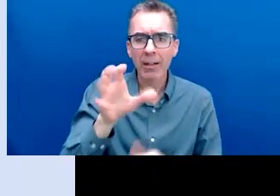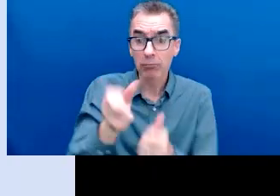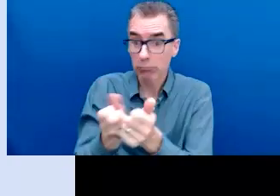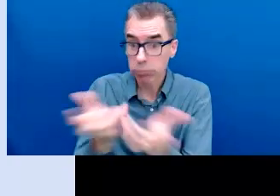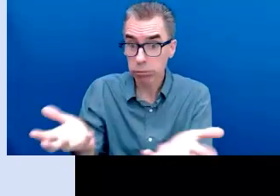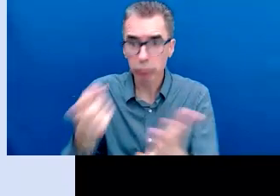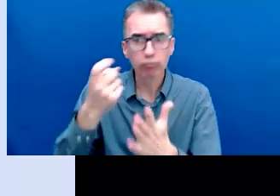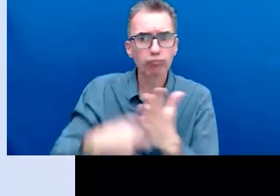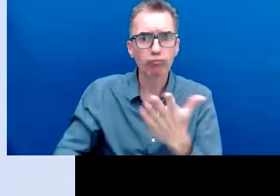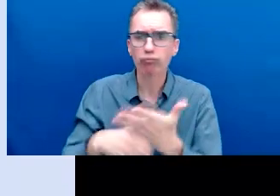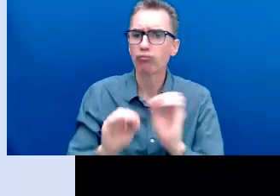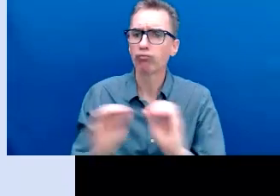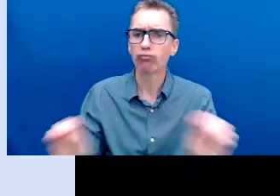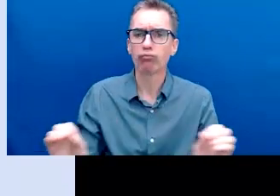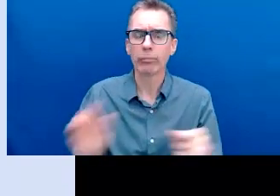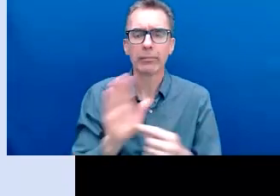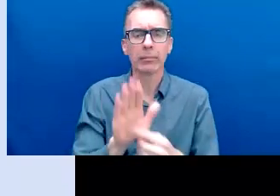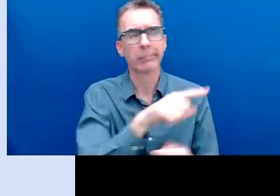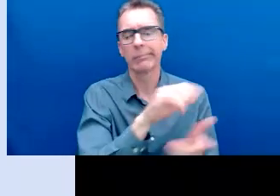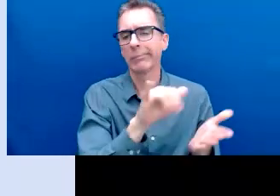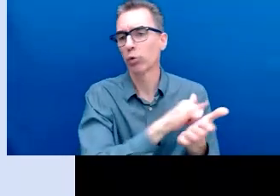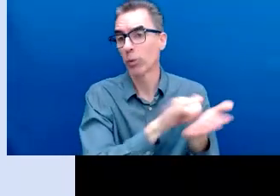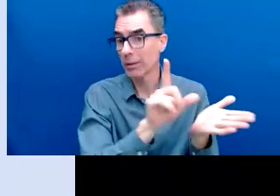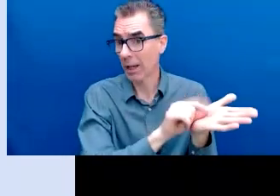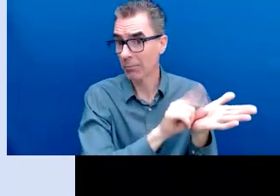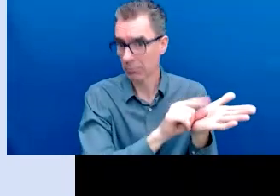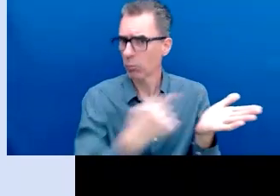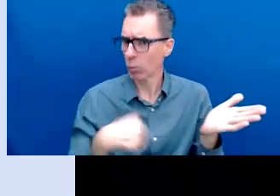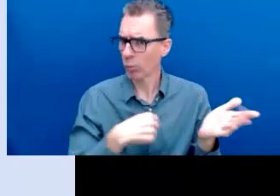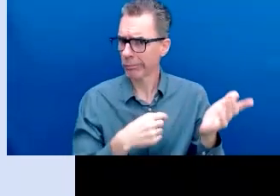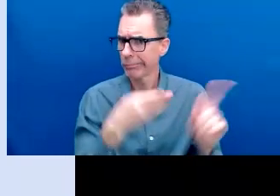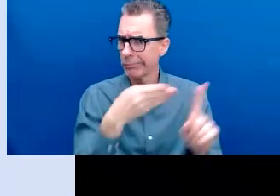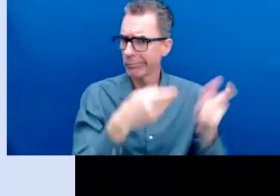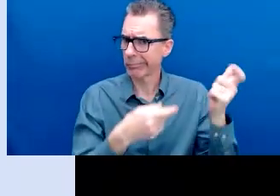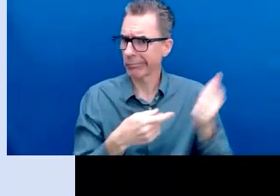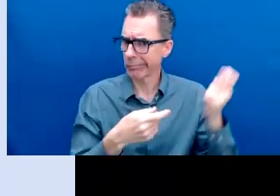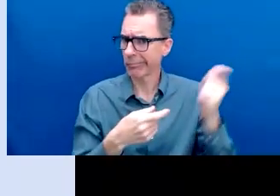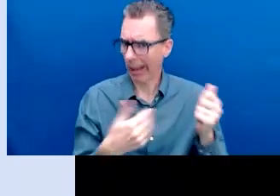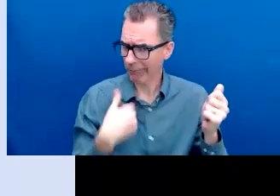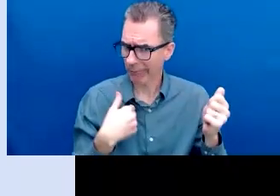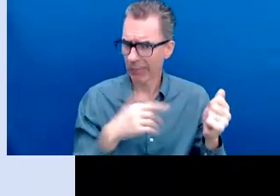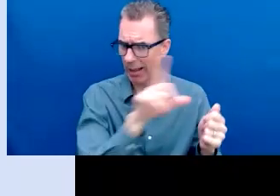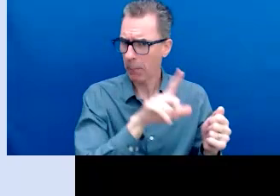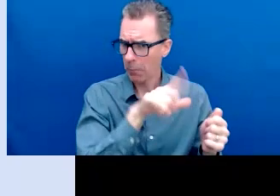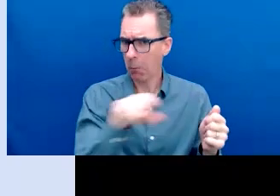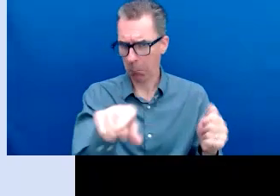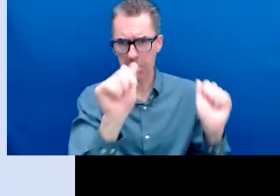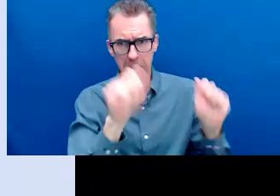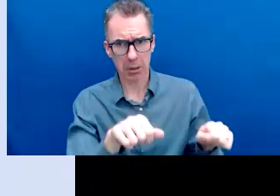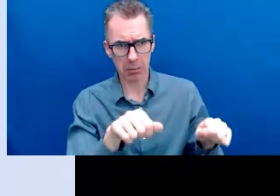So things like, The New York Times, we have a subscription to that that our library does so we can pull articles,